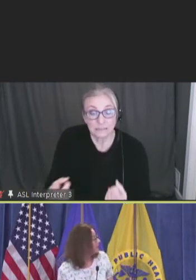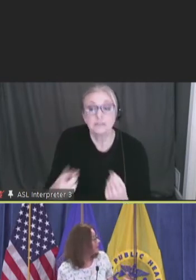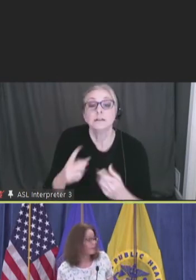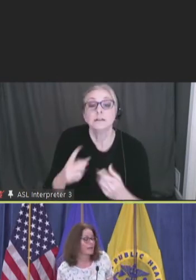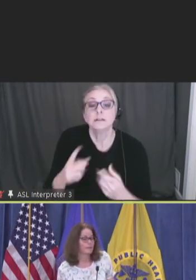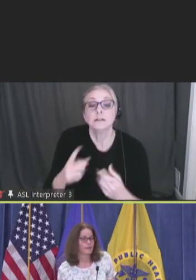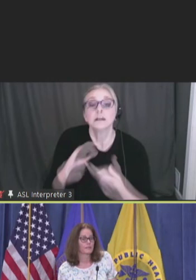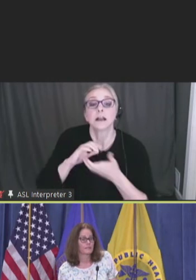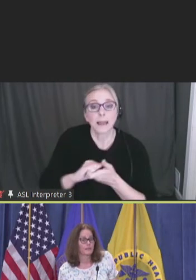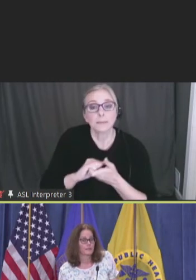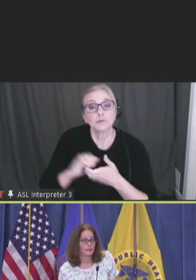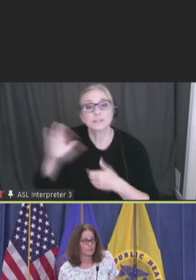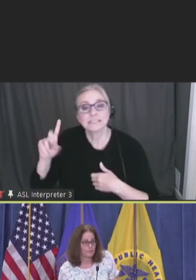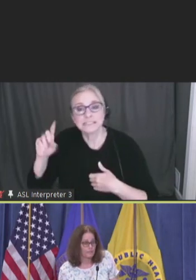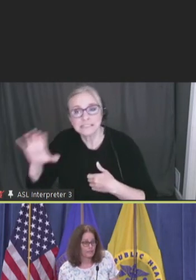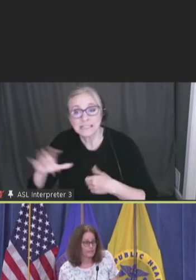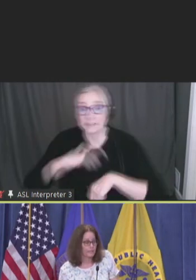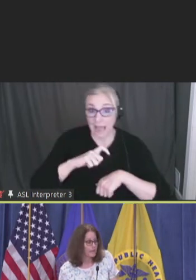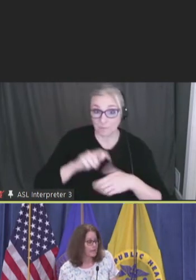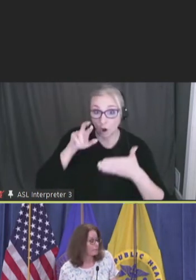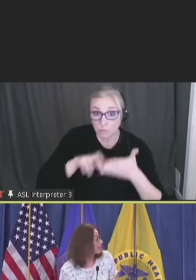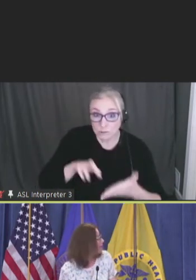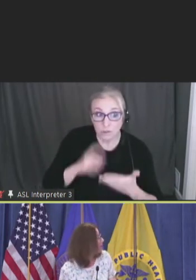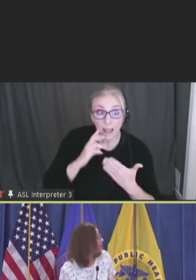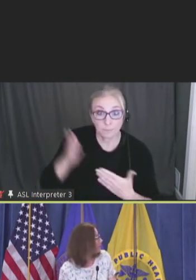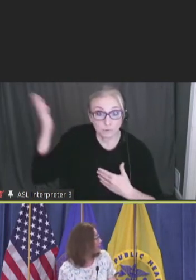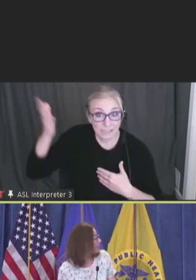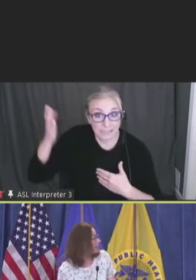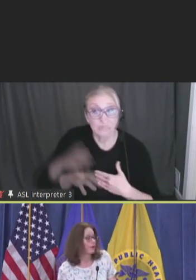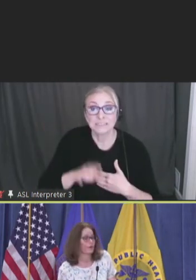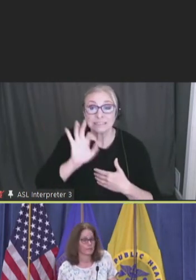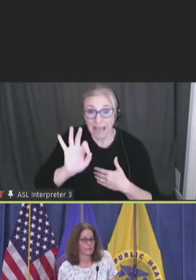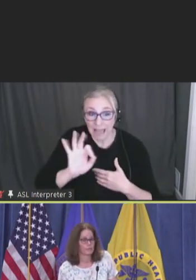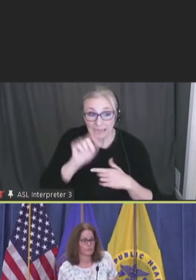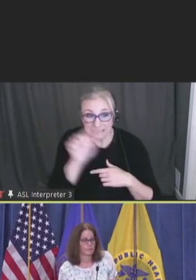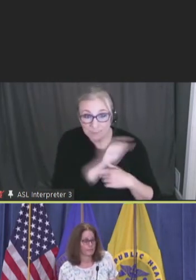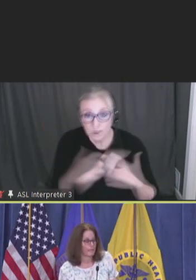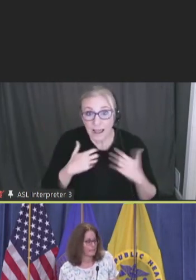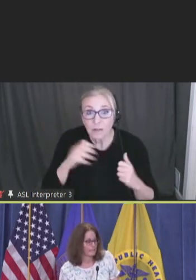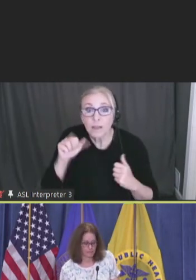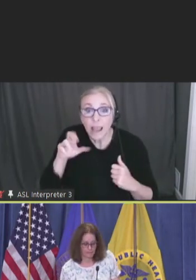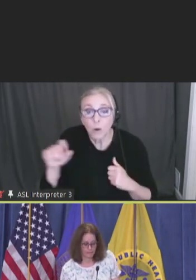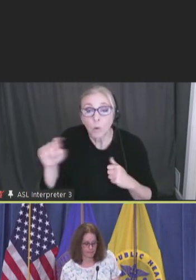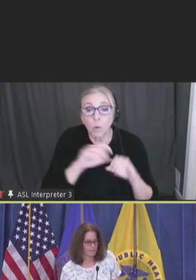And at the time of all the studies that I'm presenting, it was nine integrated healthcare organizations. But it has since expanded.